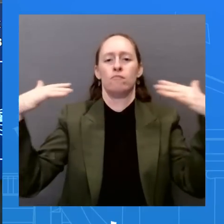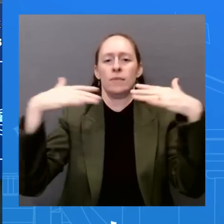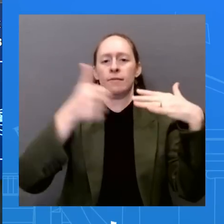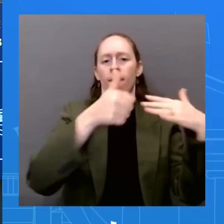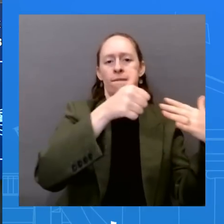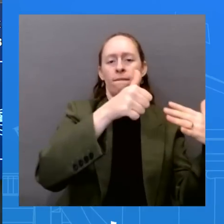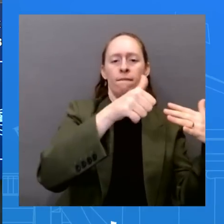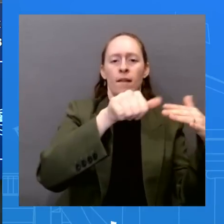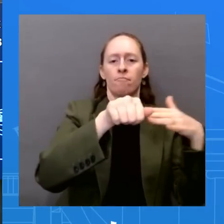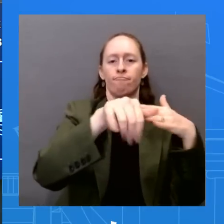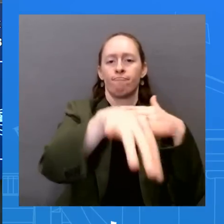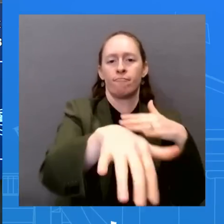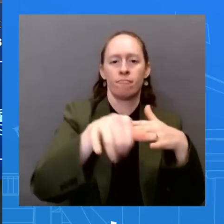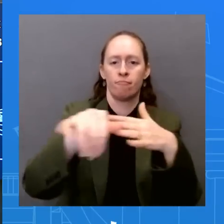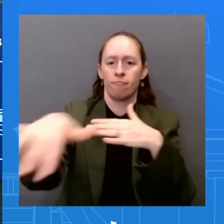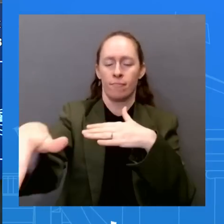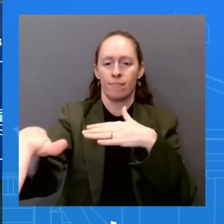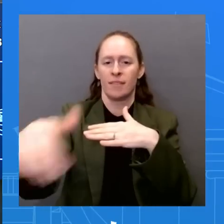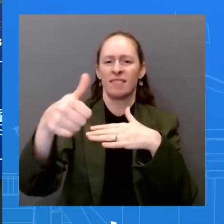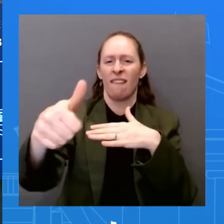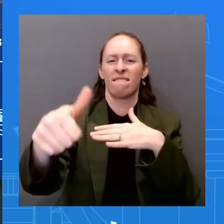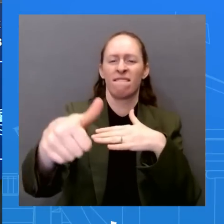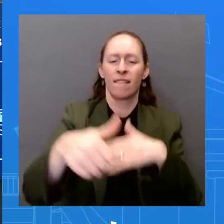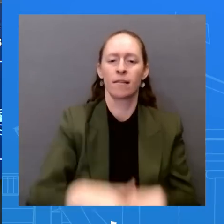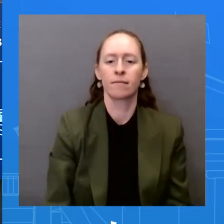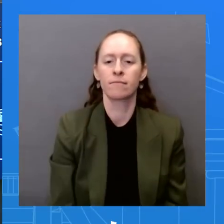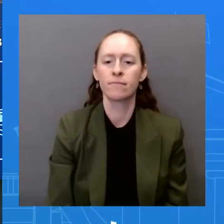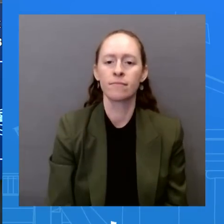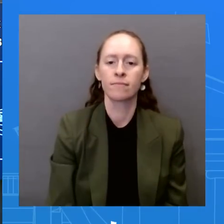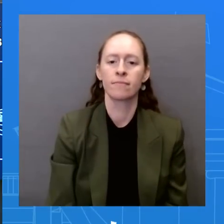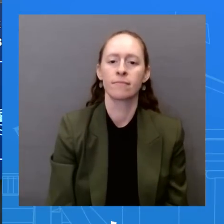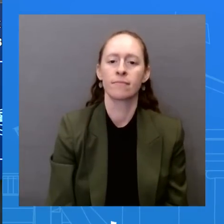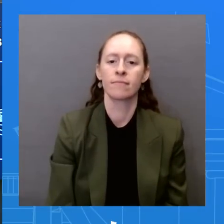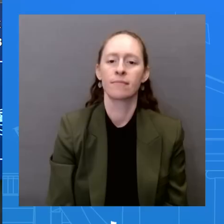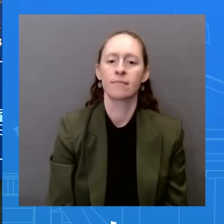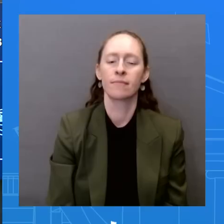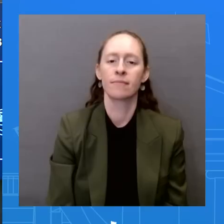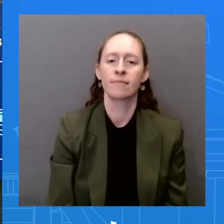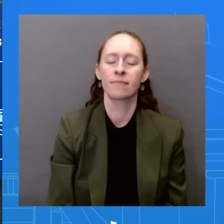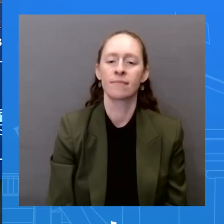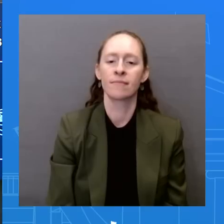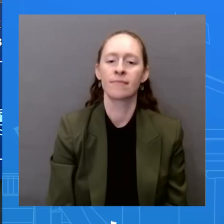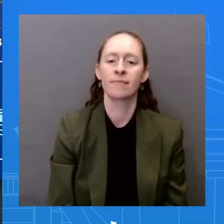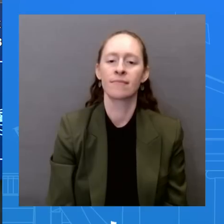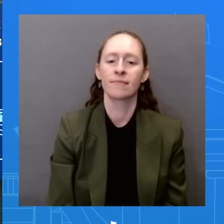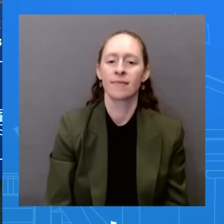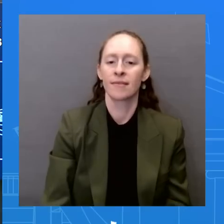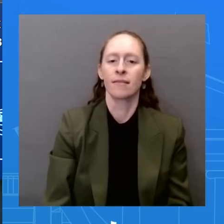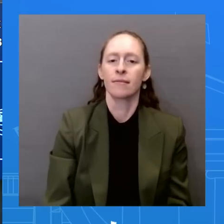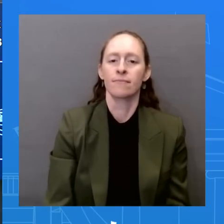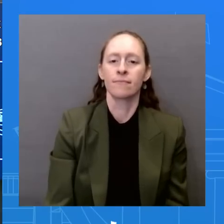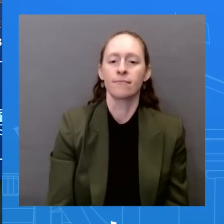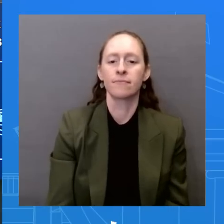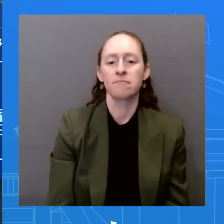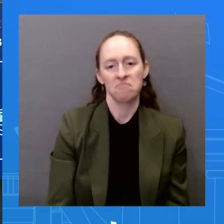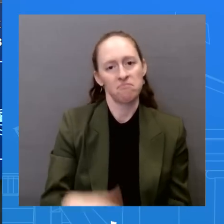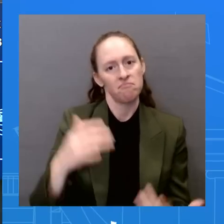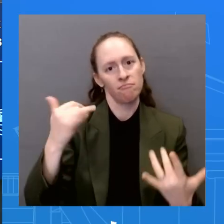So really, it's -- it's a long, long list, but it is a continuous -- continuous piece of work to make sure that we stay engaged.